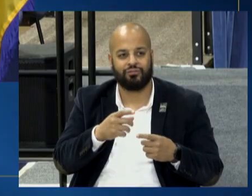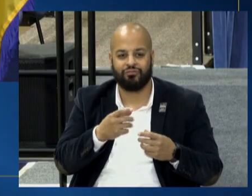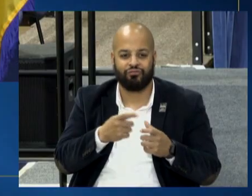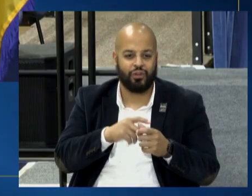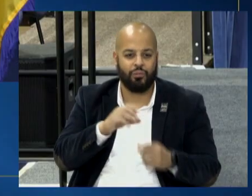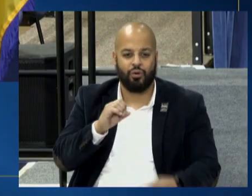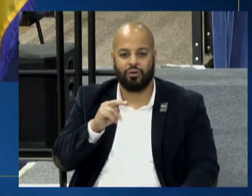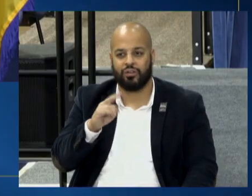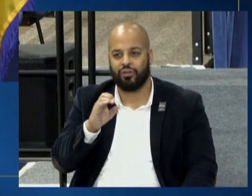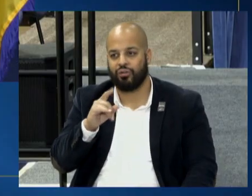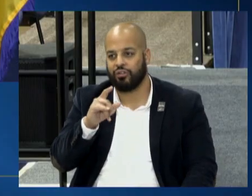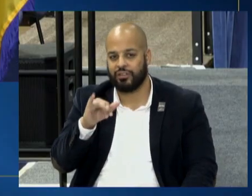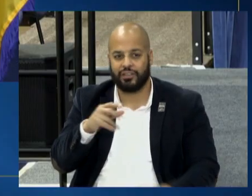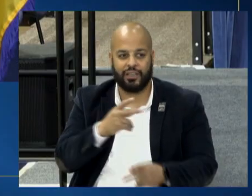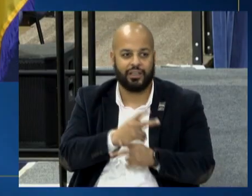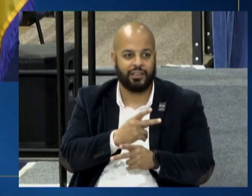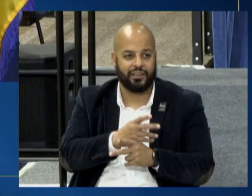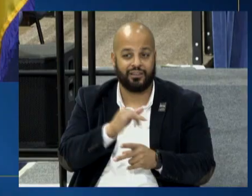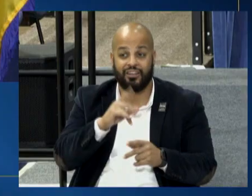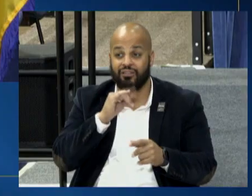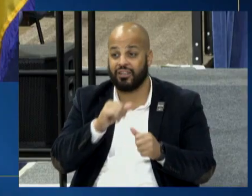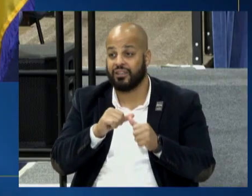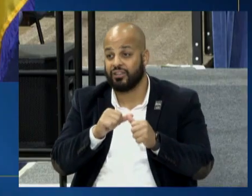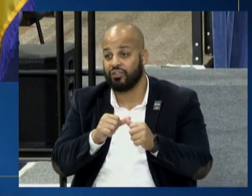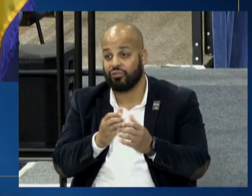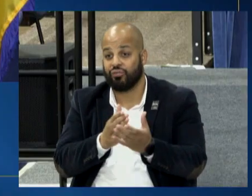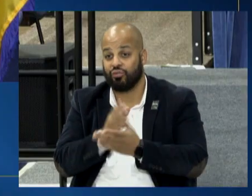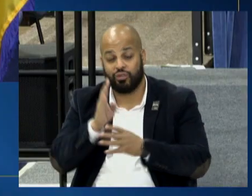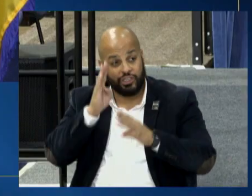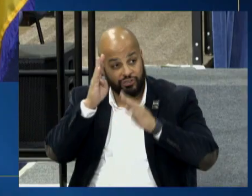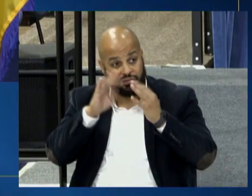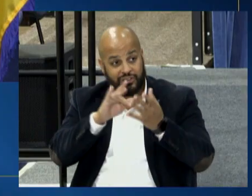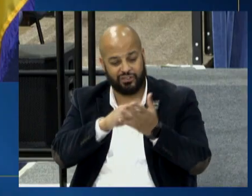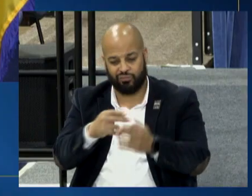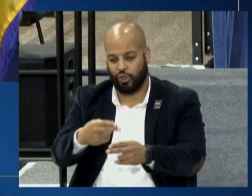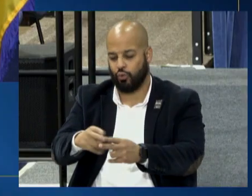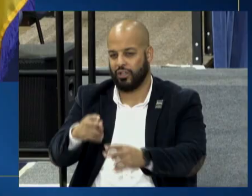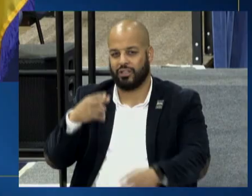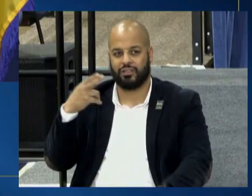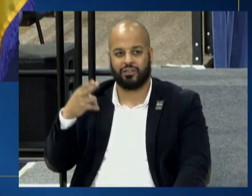has been a consistent theme throughout the Innovation Center's brief history. In 2015,